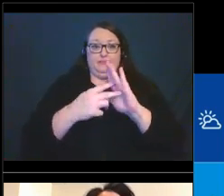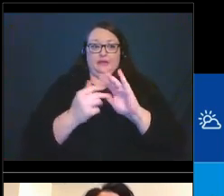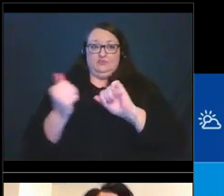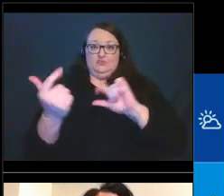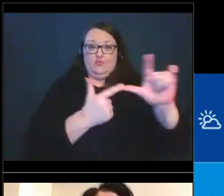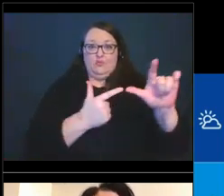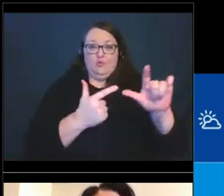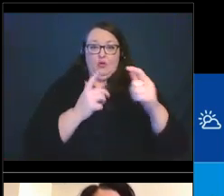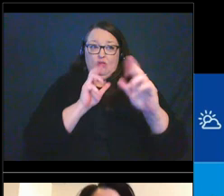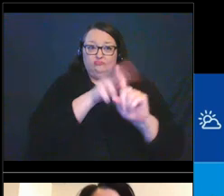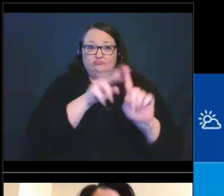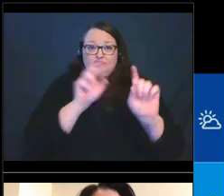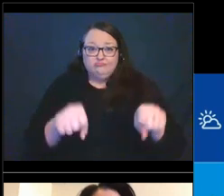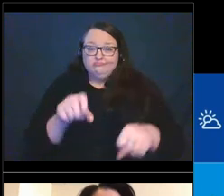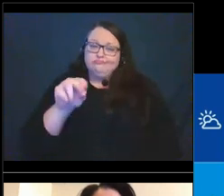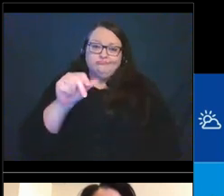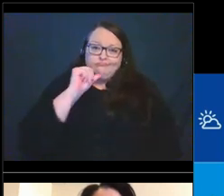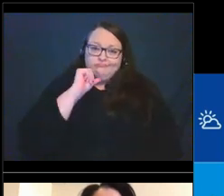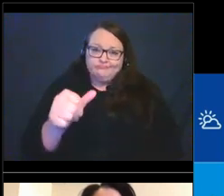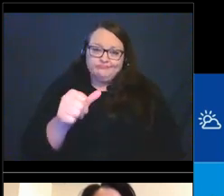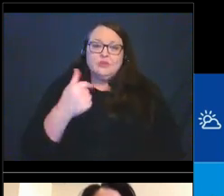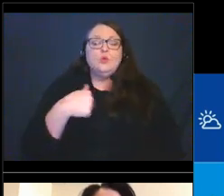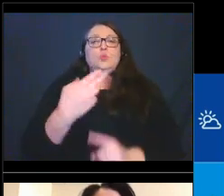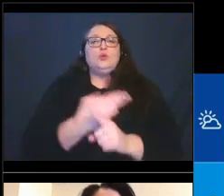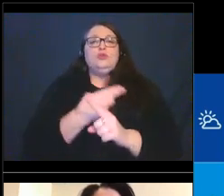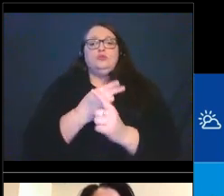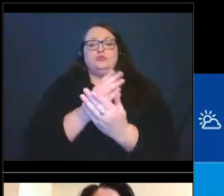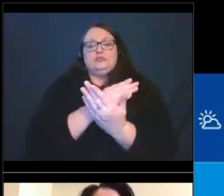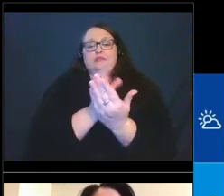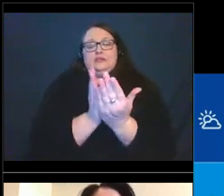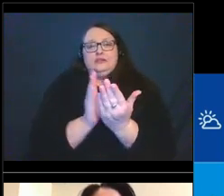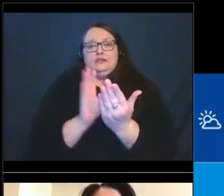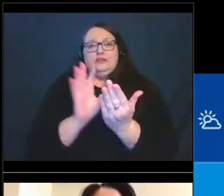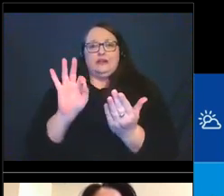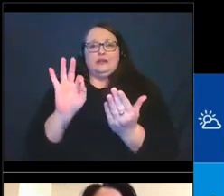We use the 95th percentile of temperatures to identify heat episodes that are excessive for